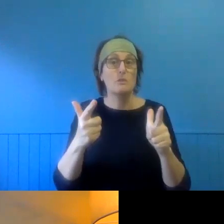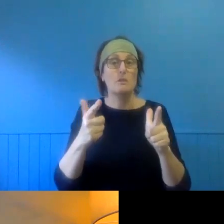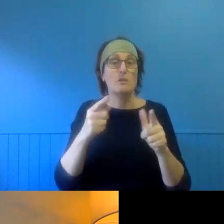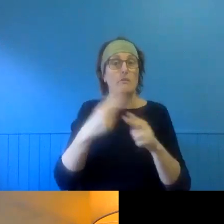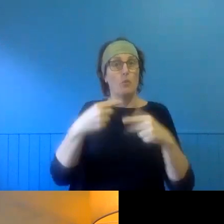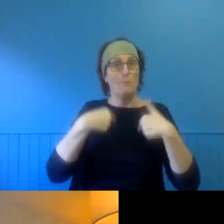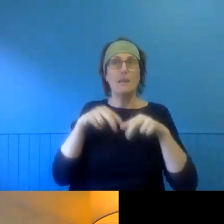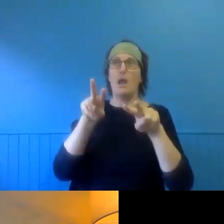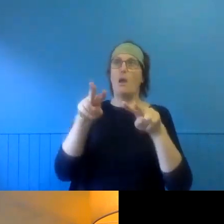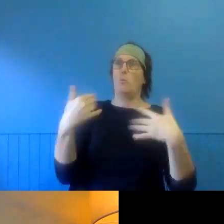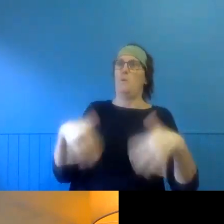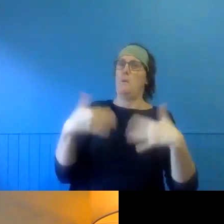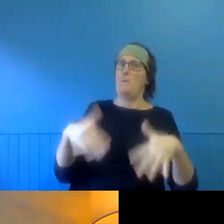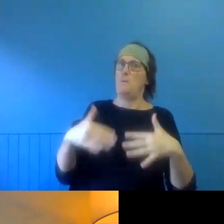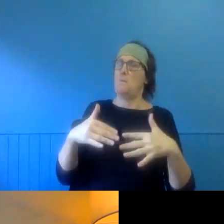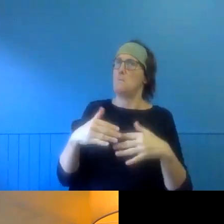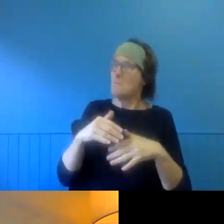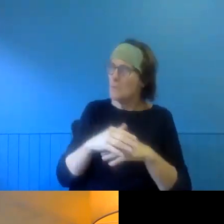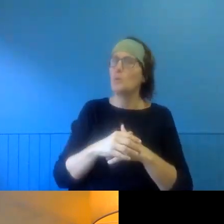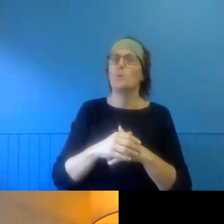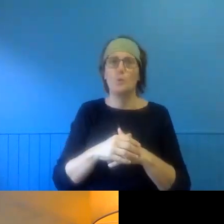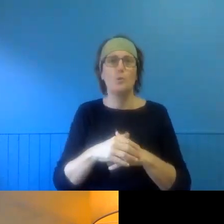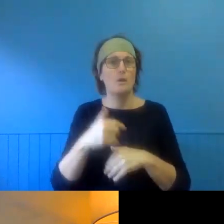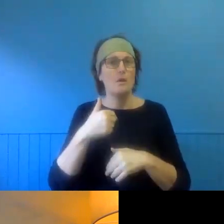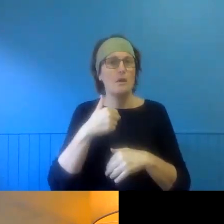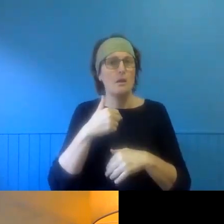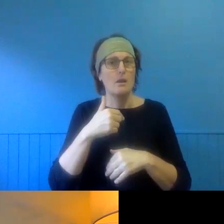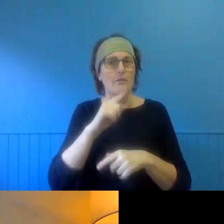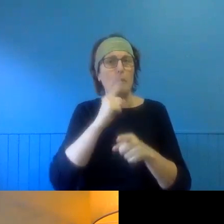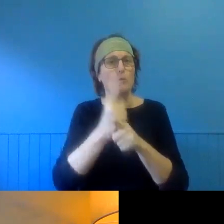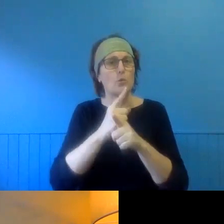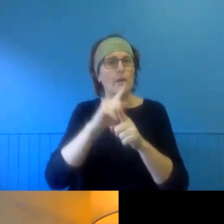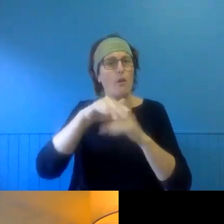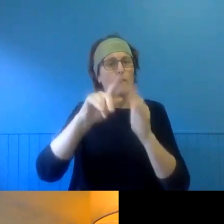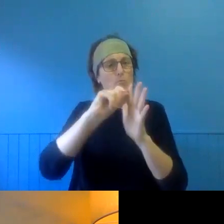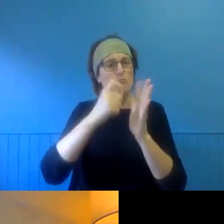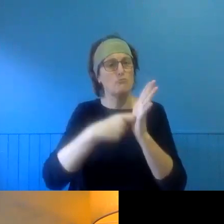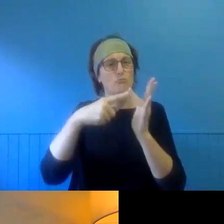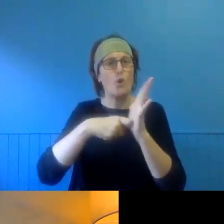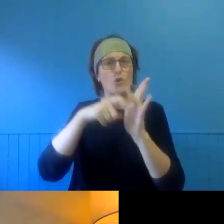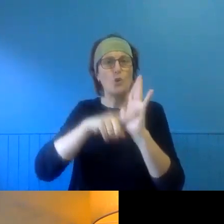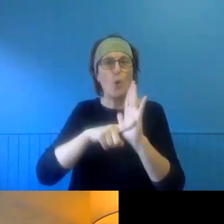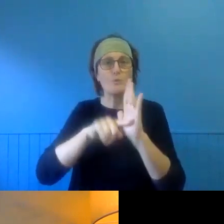enlightening and I was talking about protocols around language and